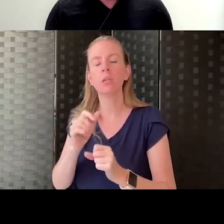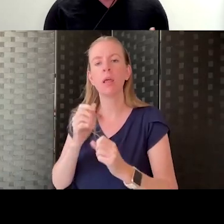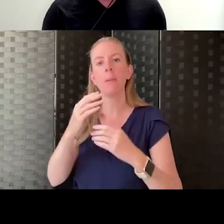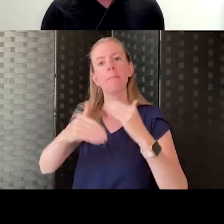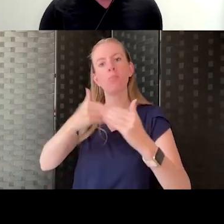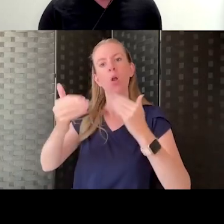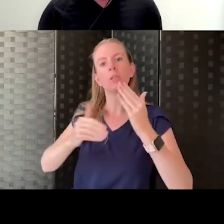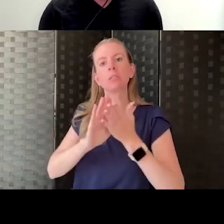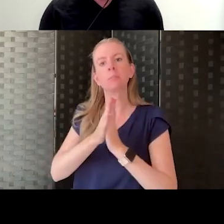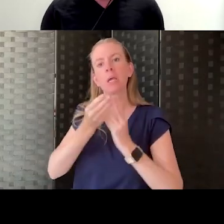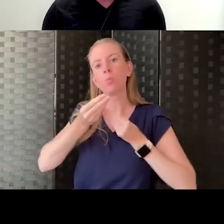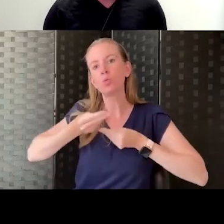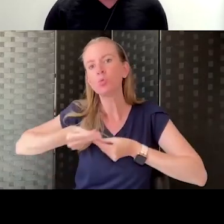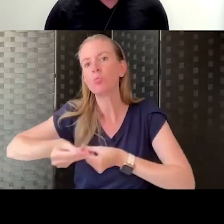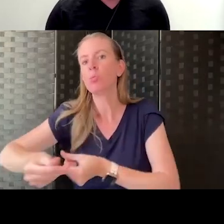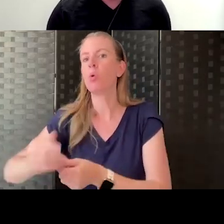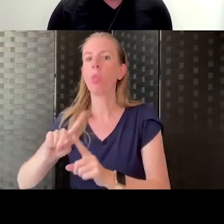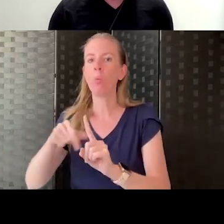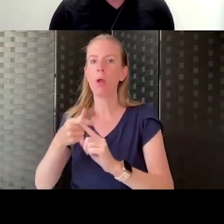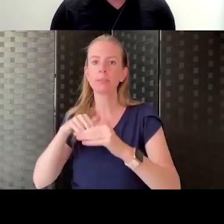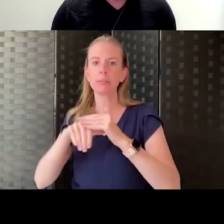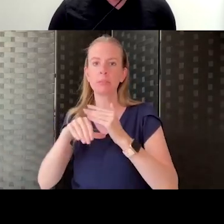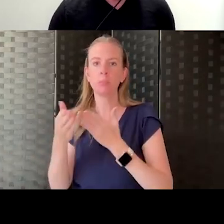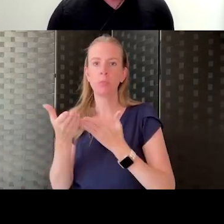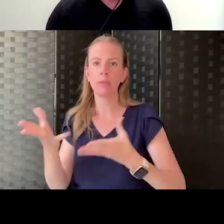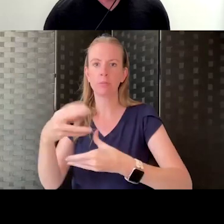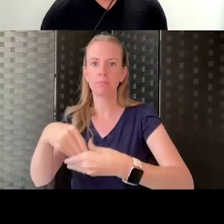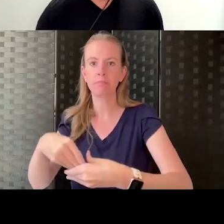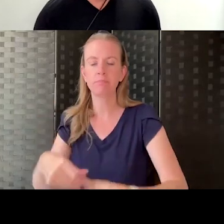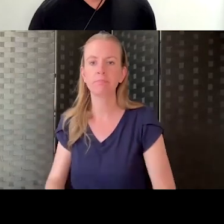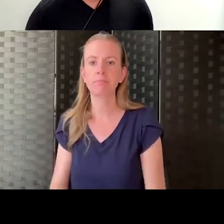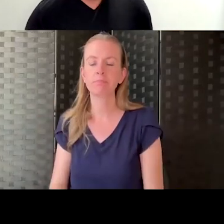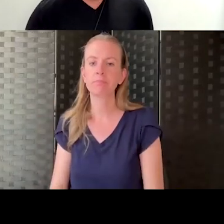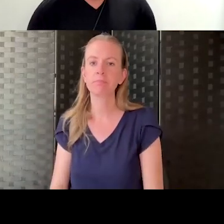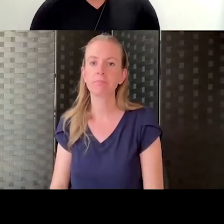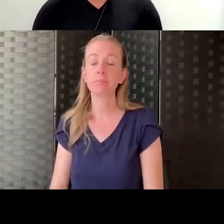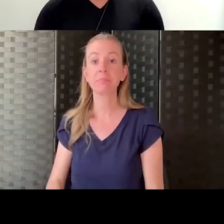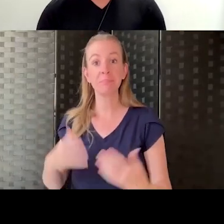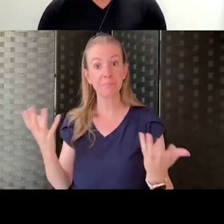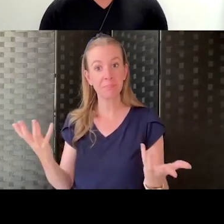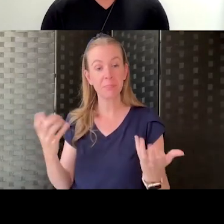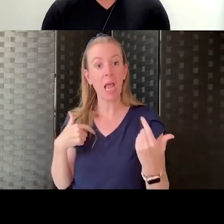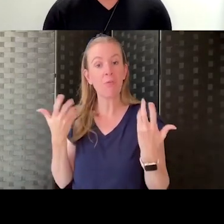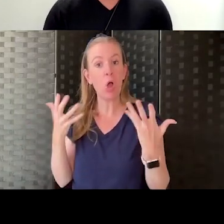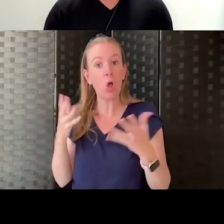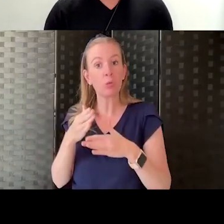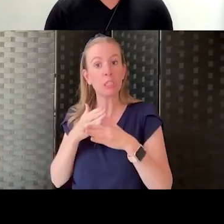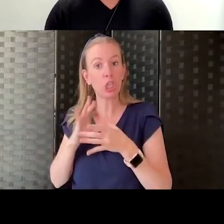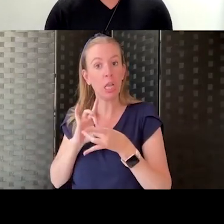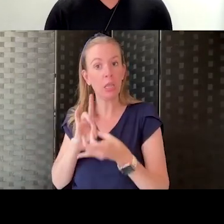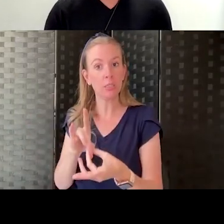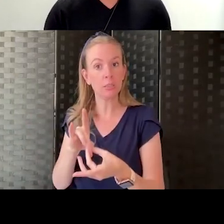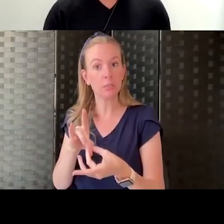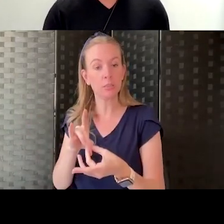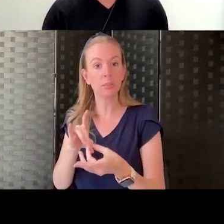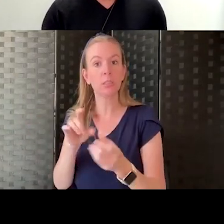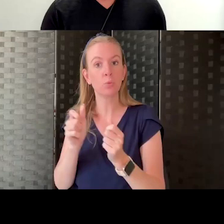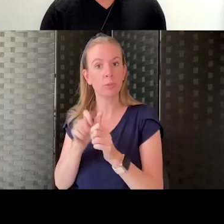when you are introducing accessible components. I've already shared this link in the chat but